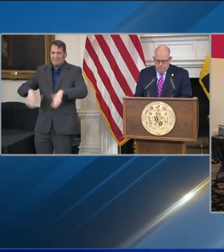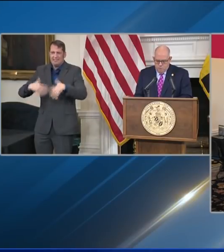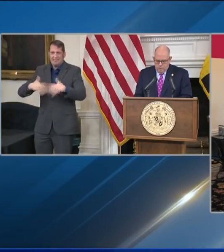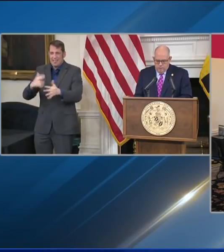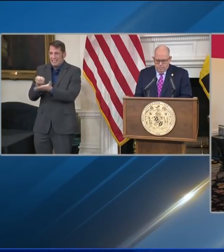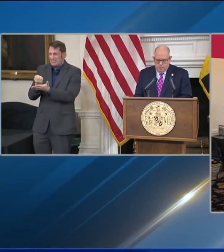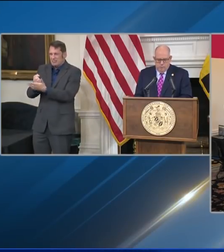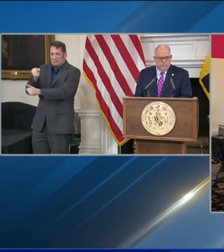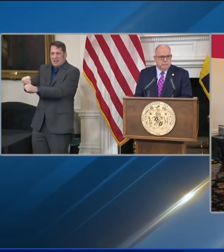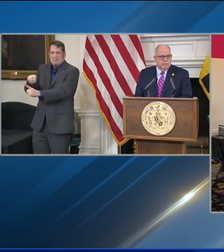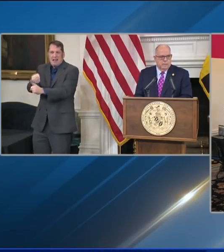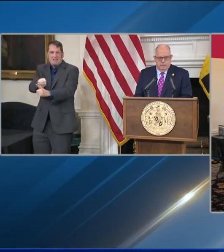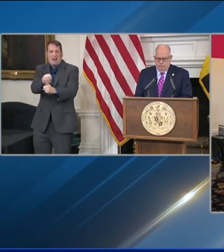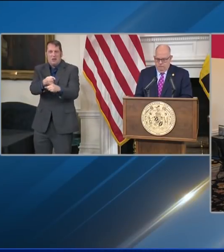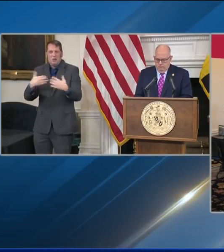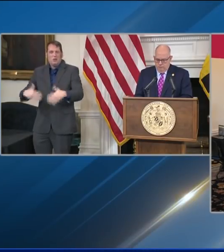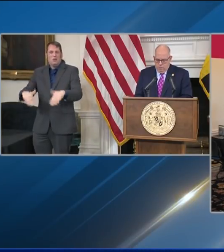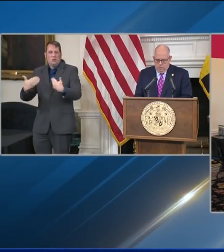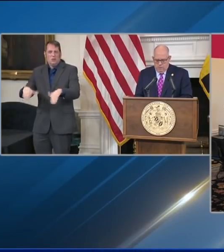AND ON OUR ECONOMY.